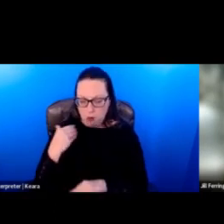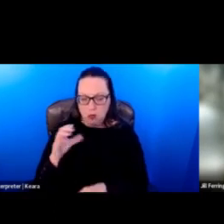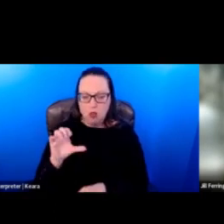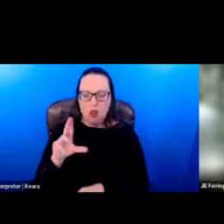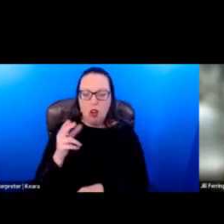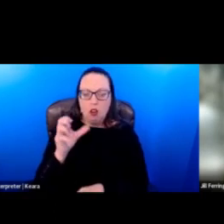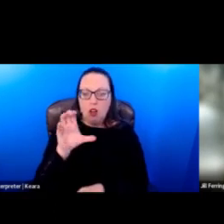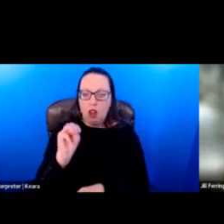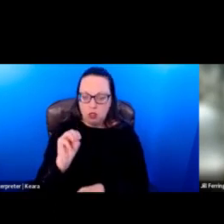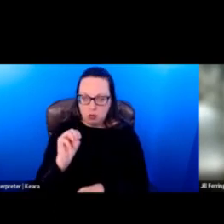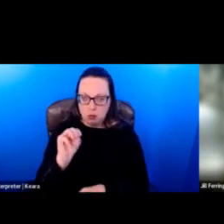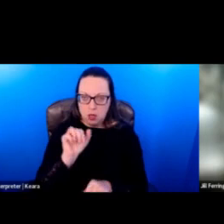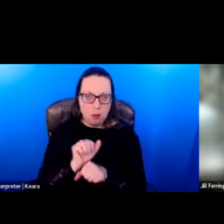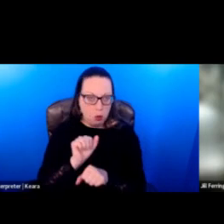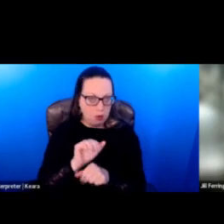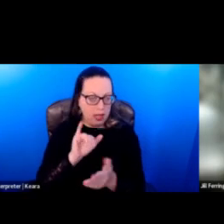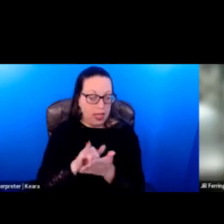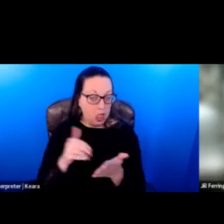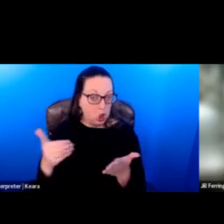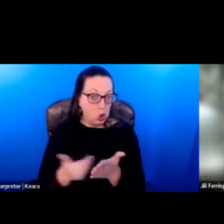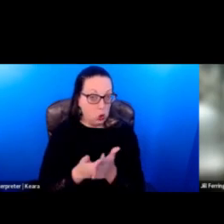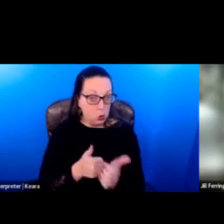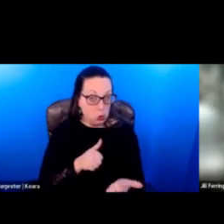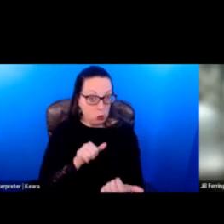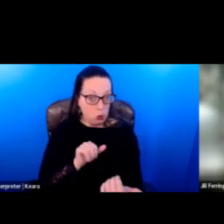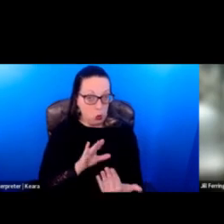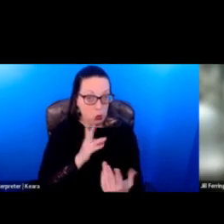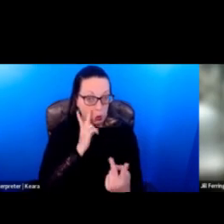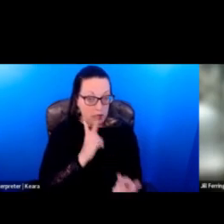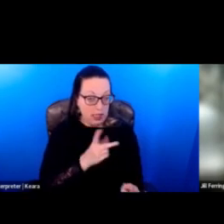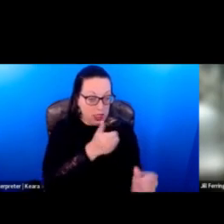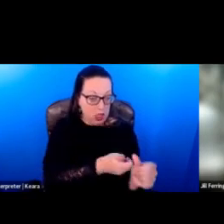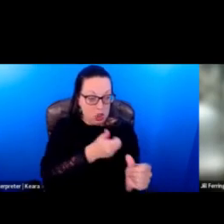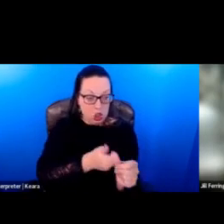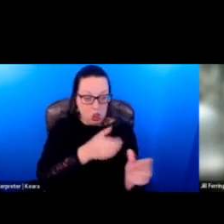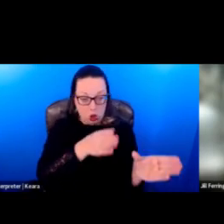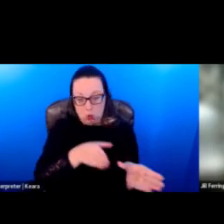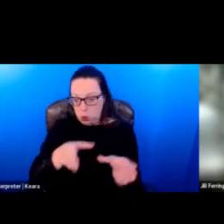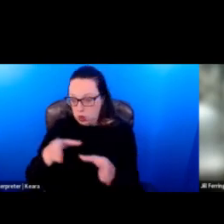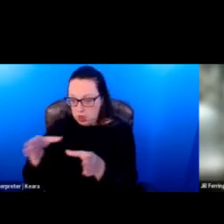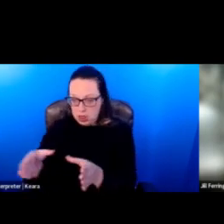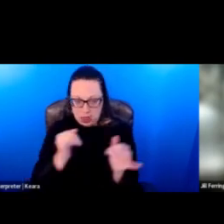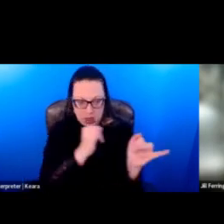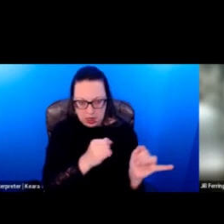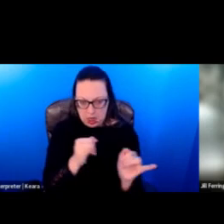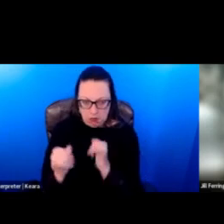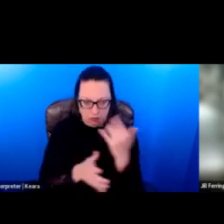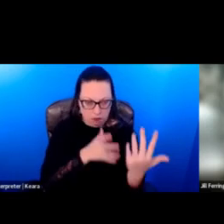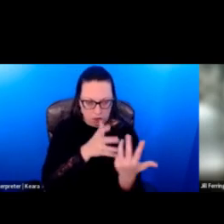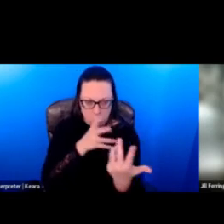and coming way to look at every person in a much more tailored, individualized way. There's also